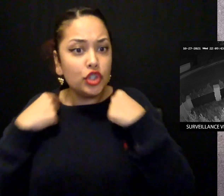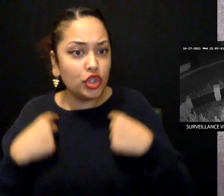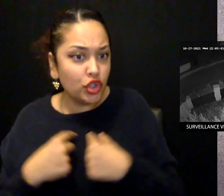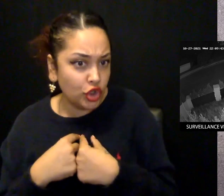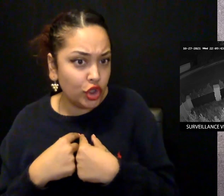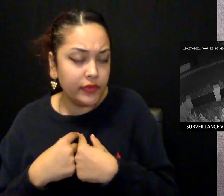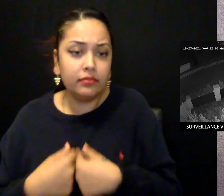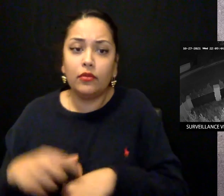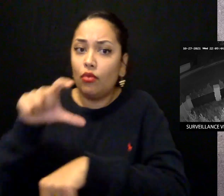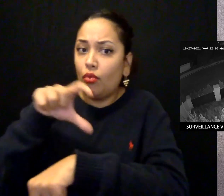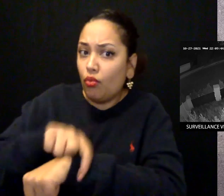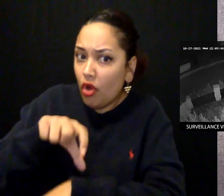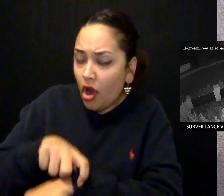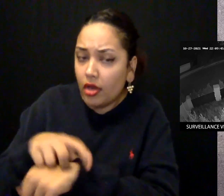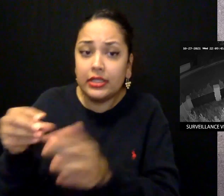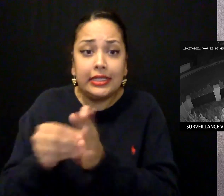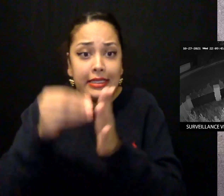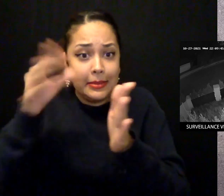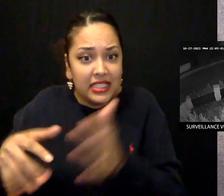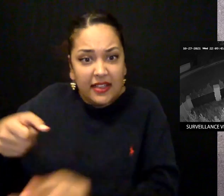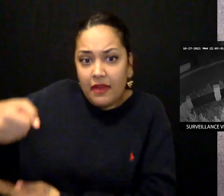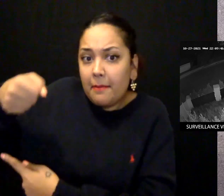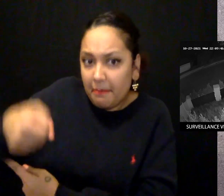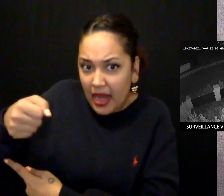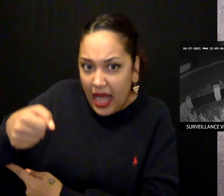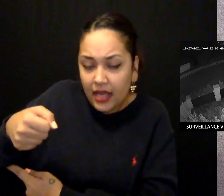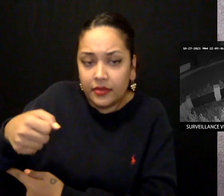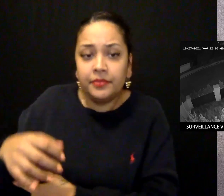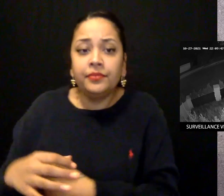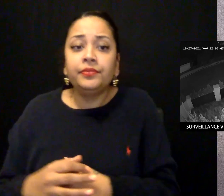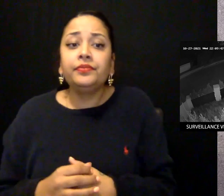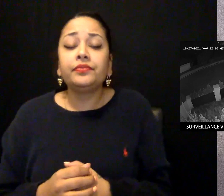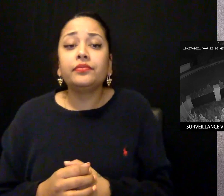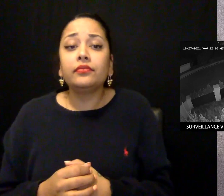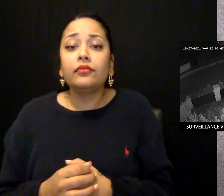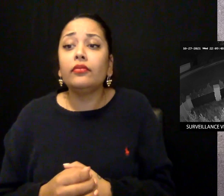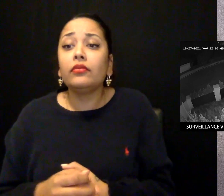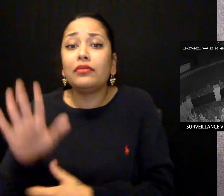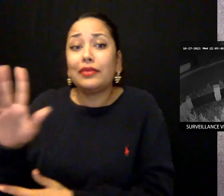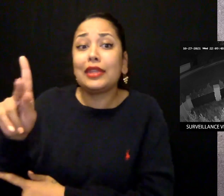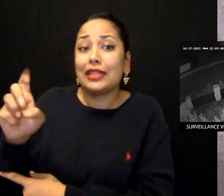watches and high-end handbags after they threatened to kill her